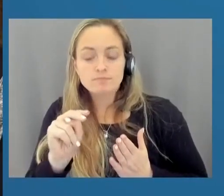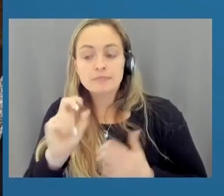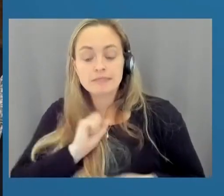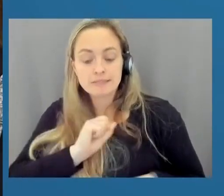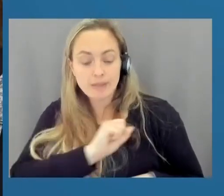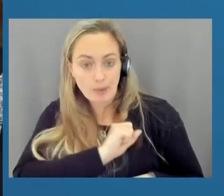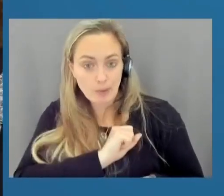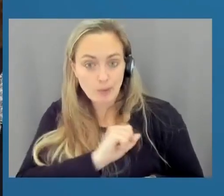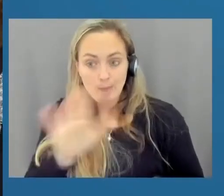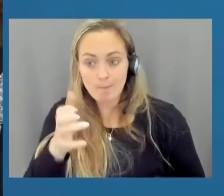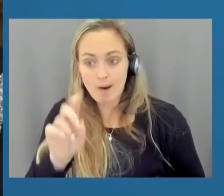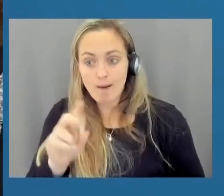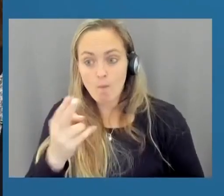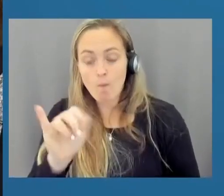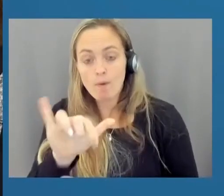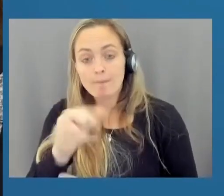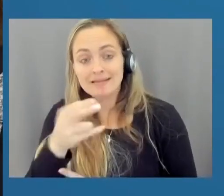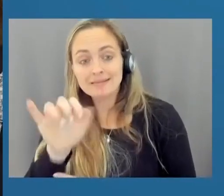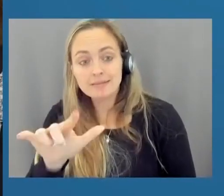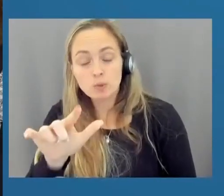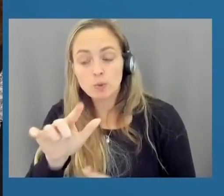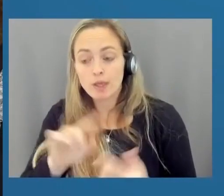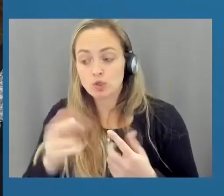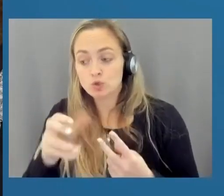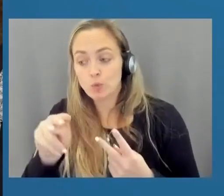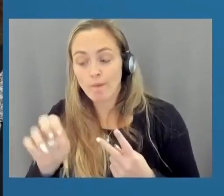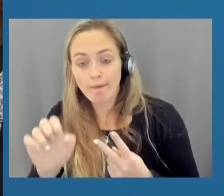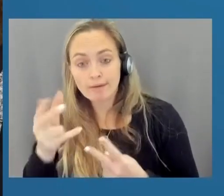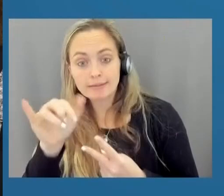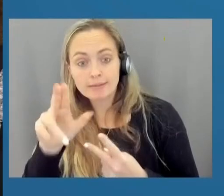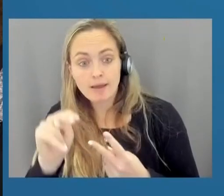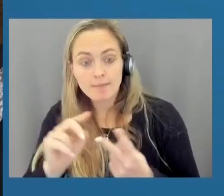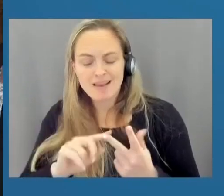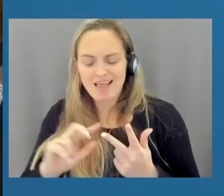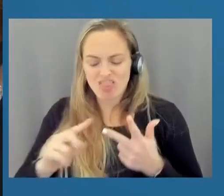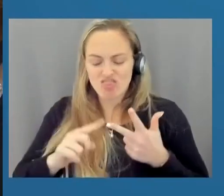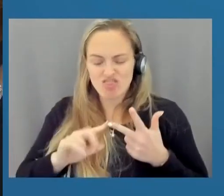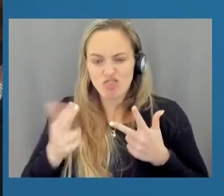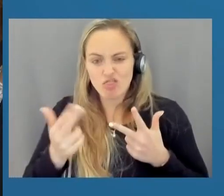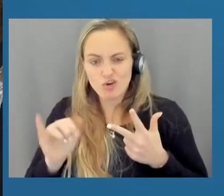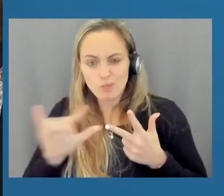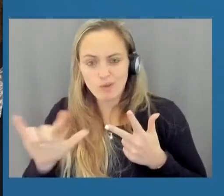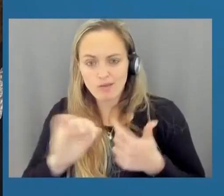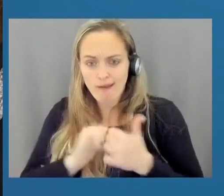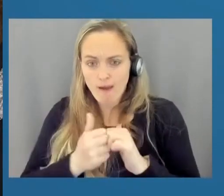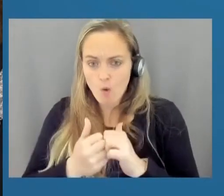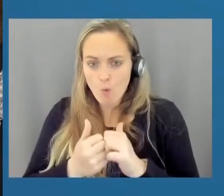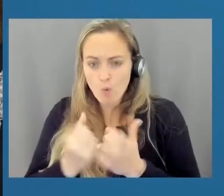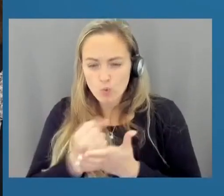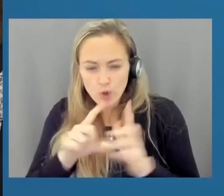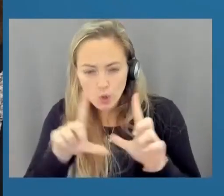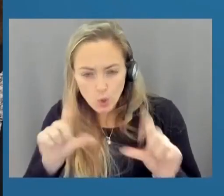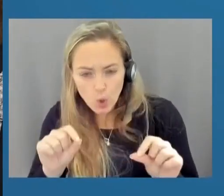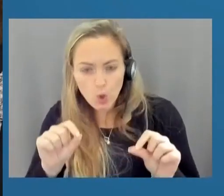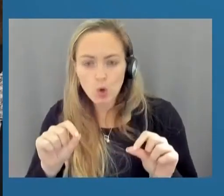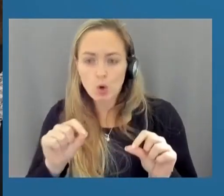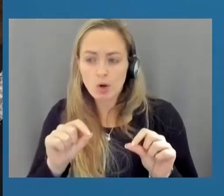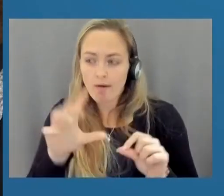and member Joanne Simon. And the third is refining how credit card companies track purchases at gun dealerships. Um,